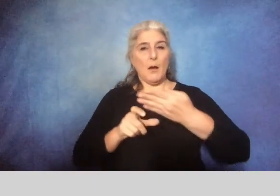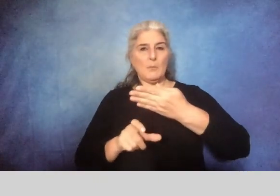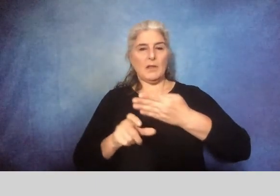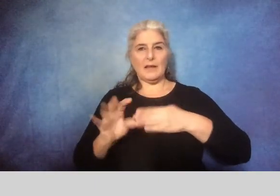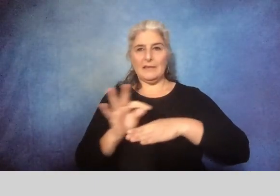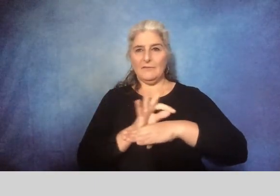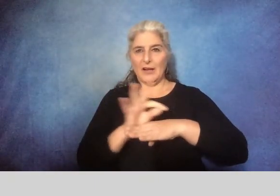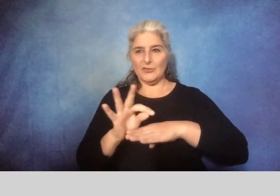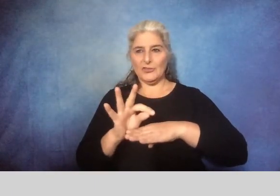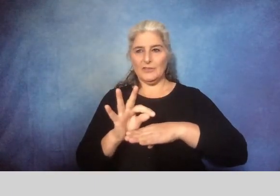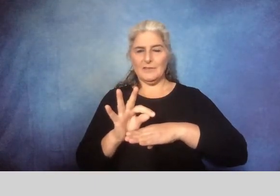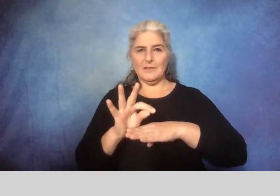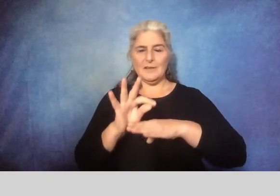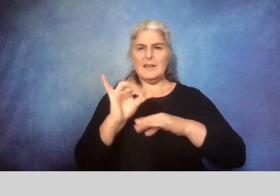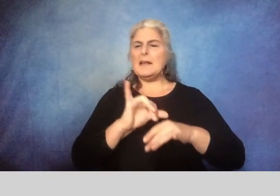like any other normal function.